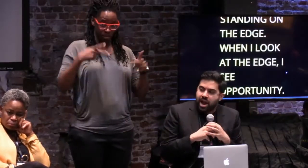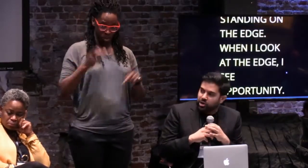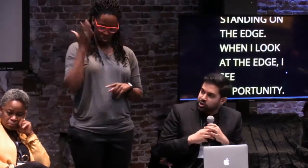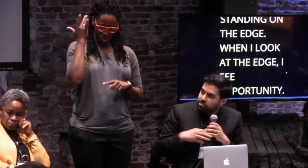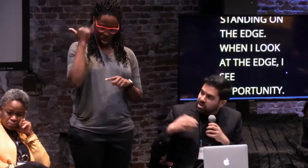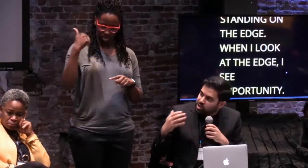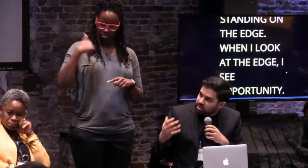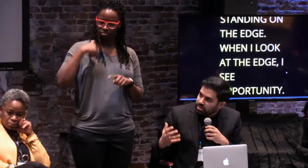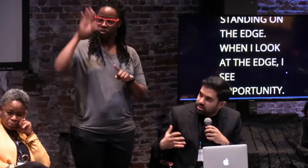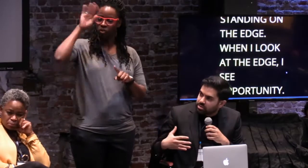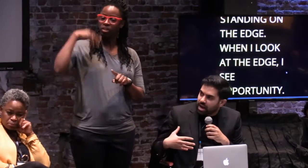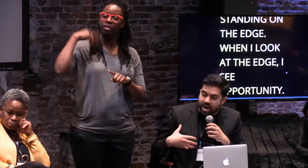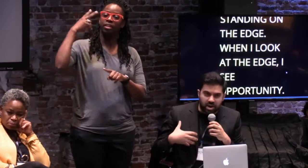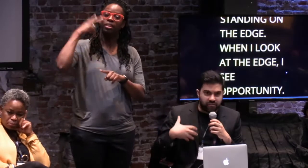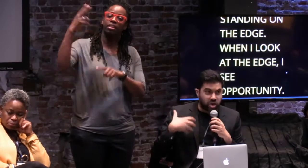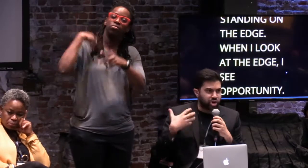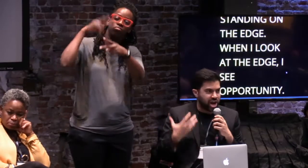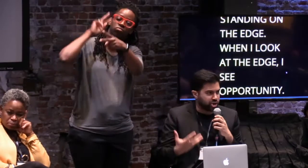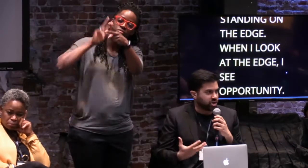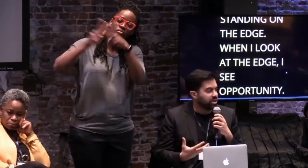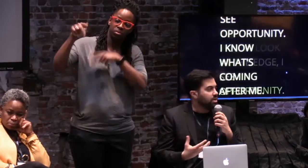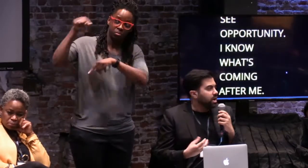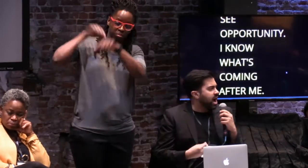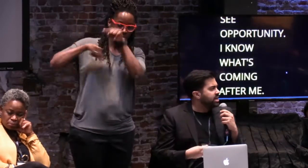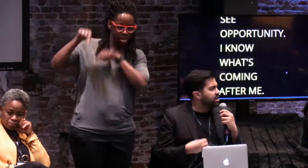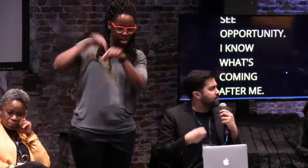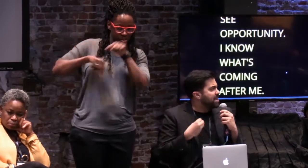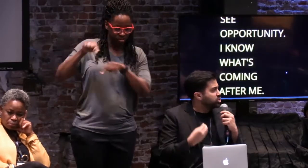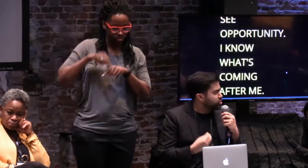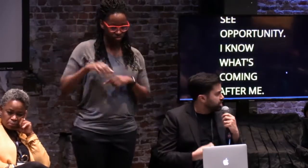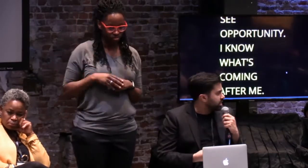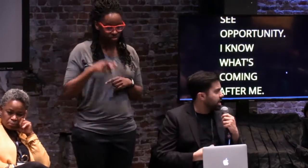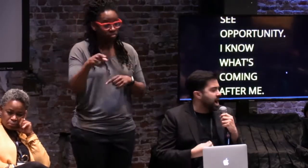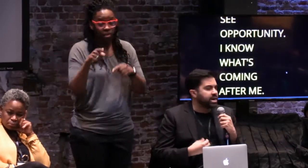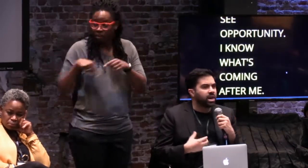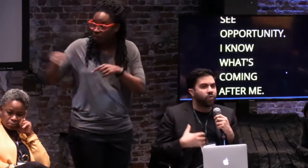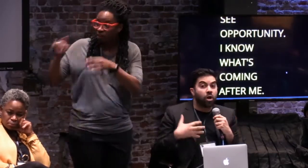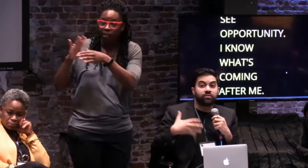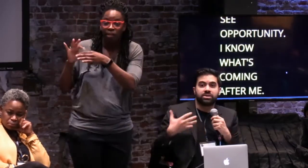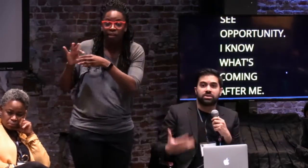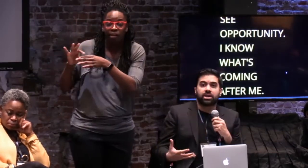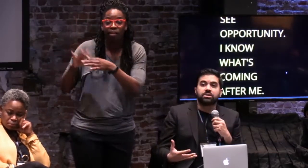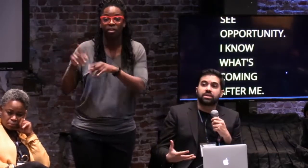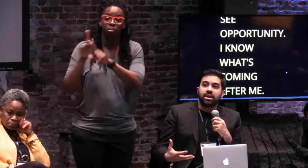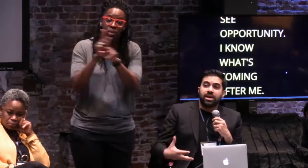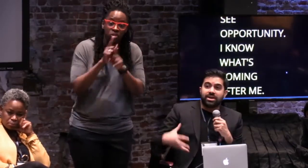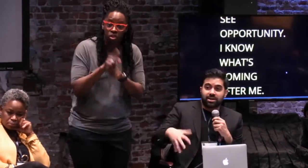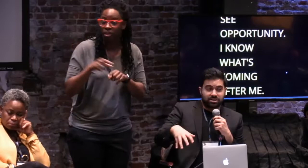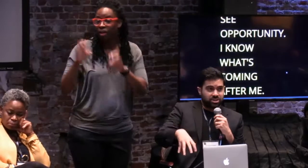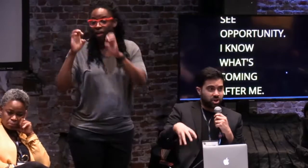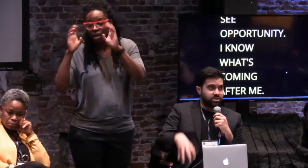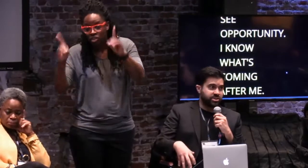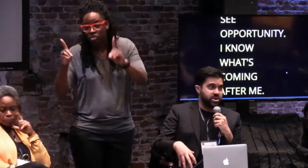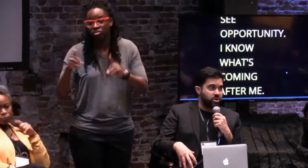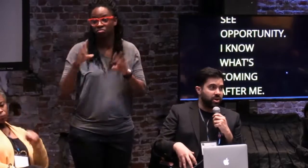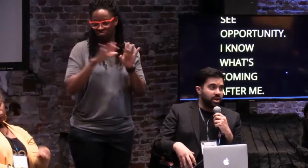And you mention the idea of education, idea of mentoring, idea of all of these things, and yes, it starts here,